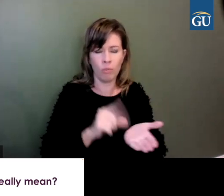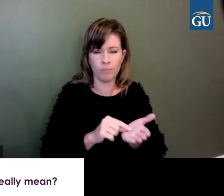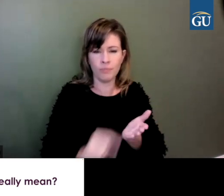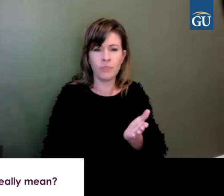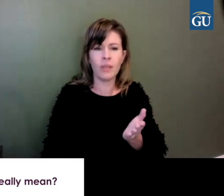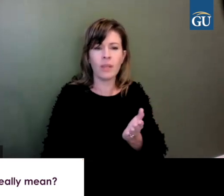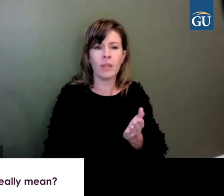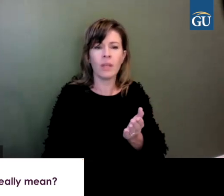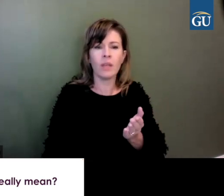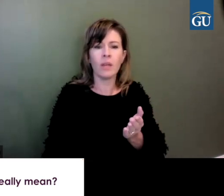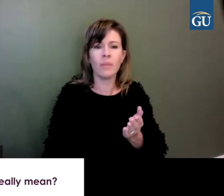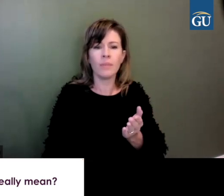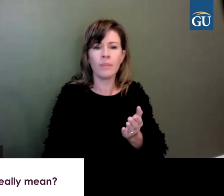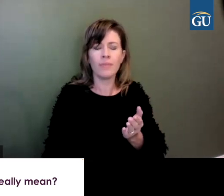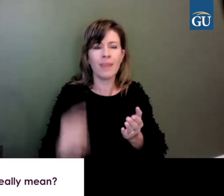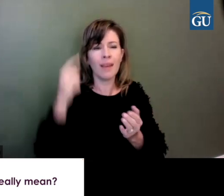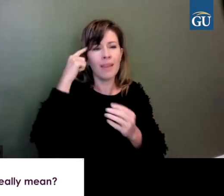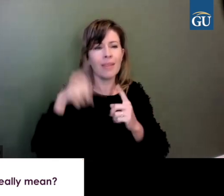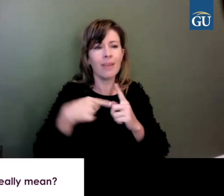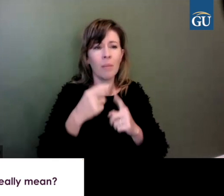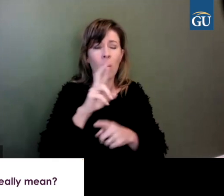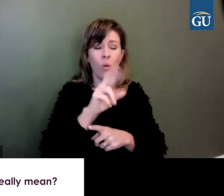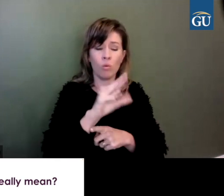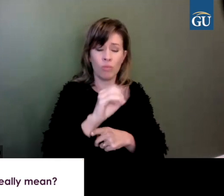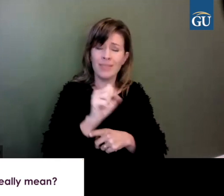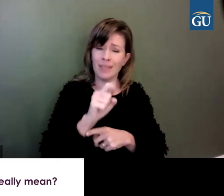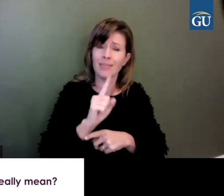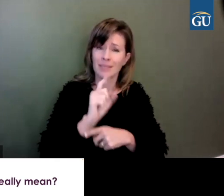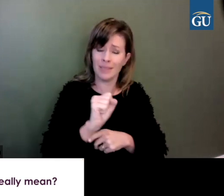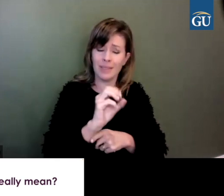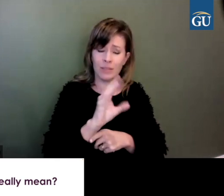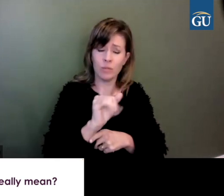about race as social, but what does that really mean? And